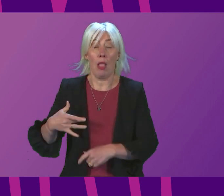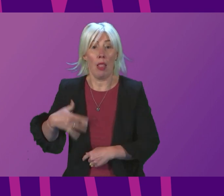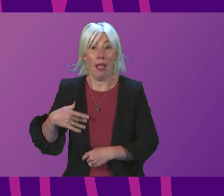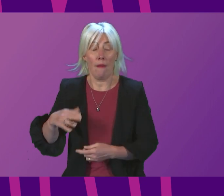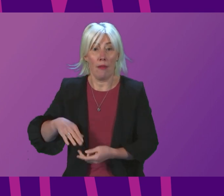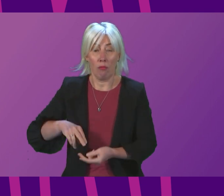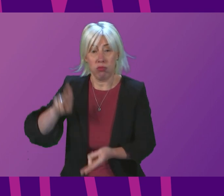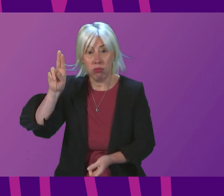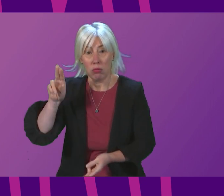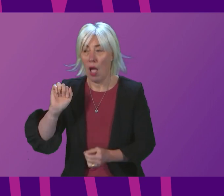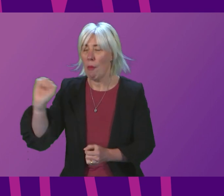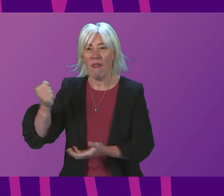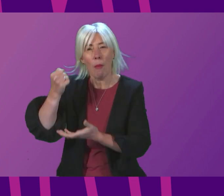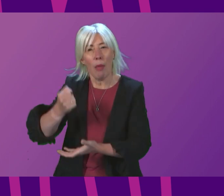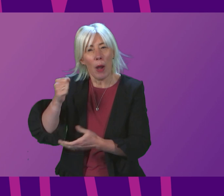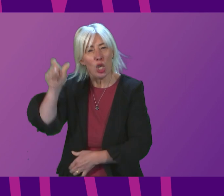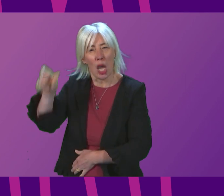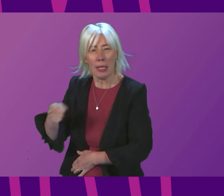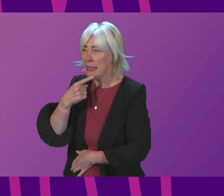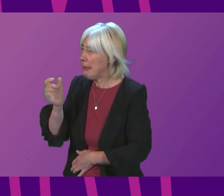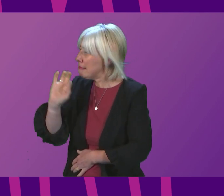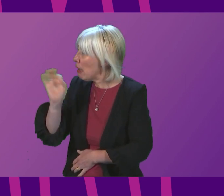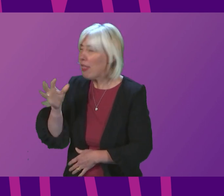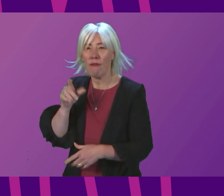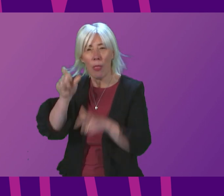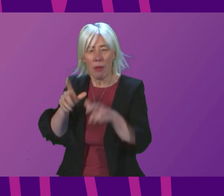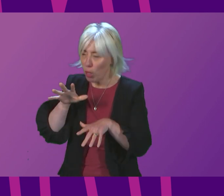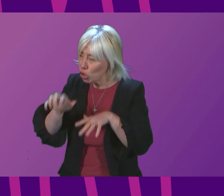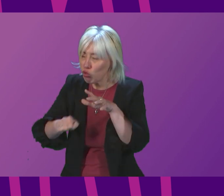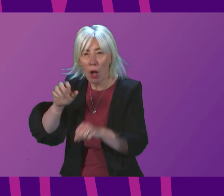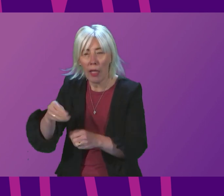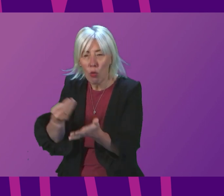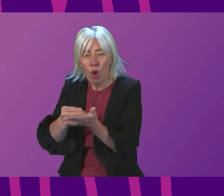What is worse is that there was nothing in his statement to help those who are struggling the most with rising costs.